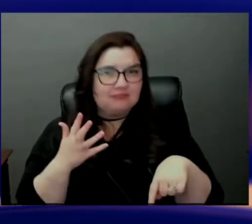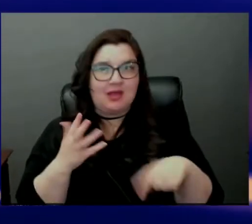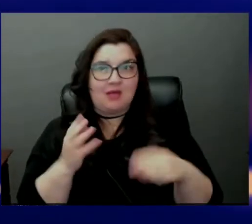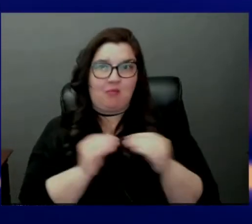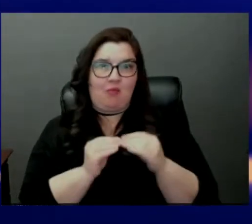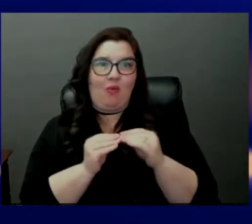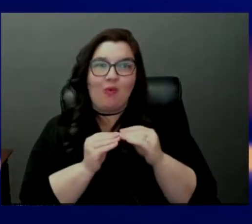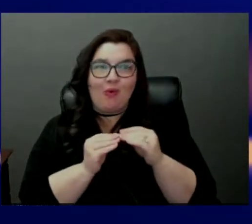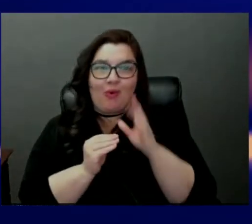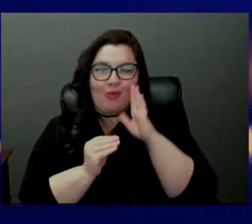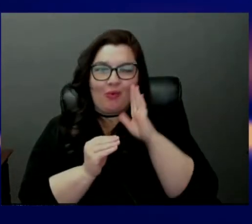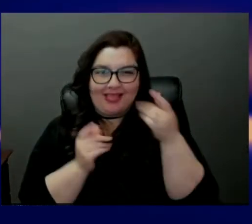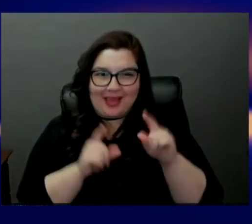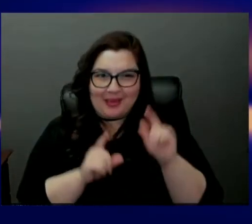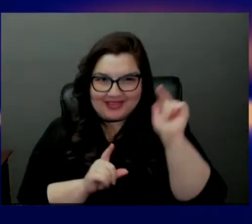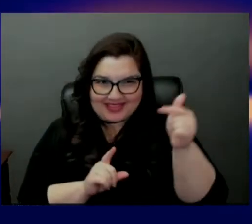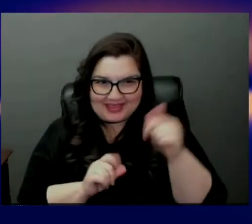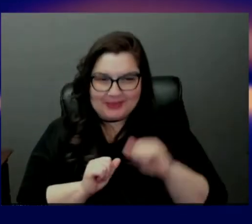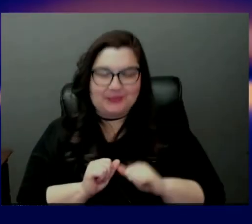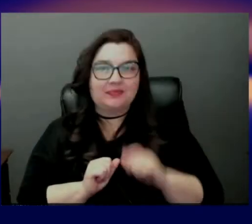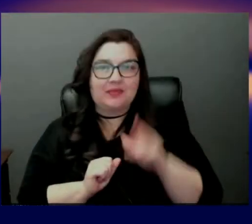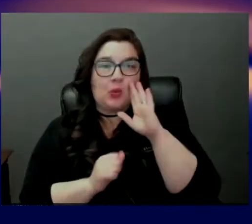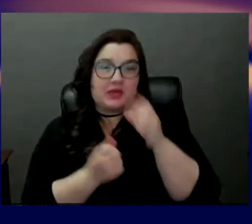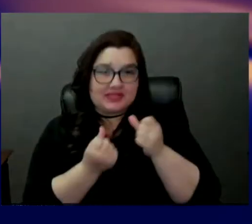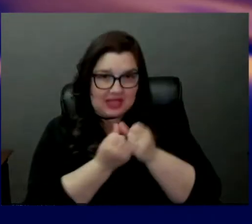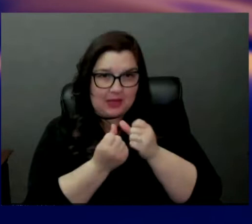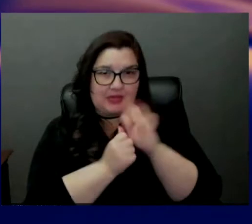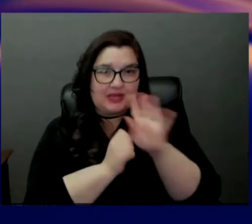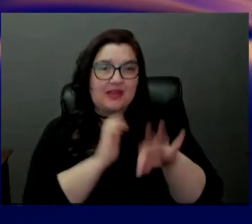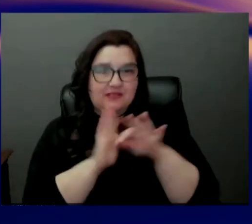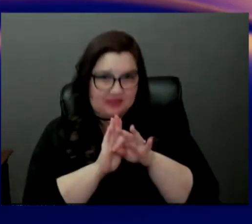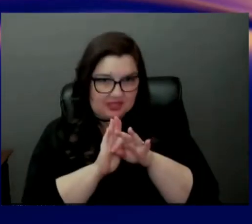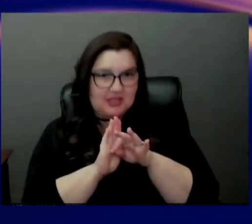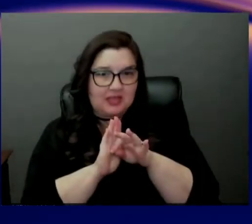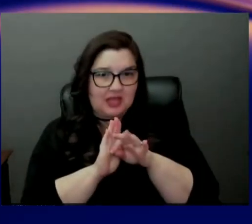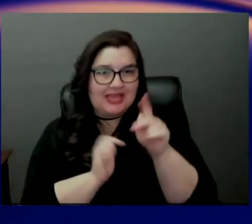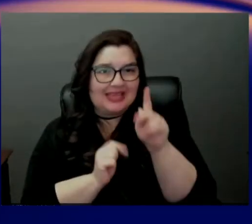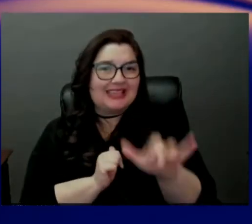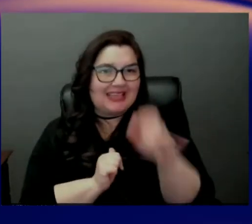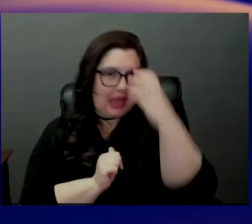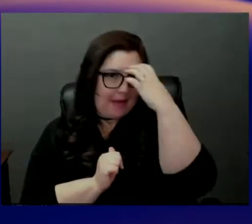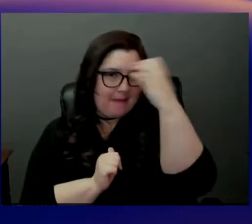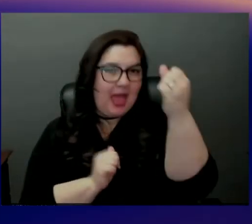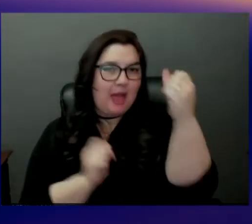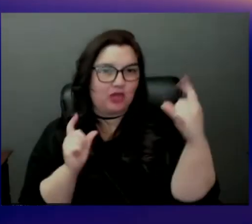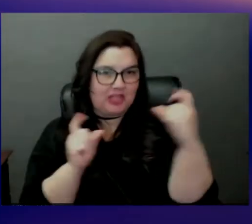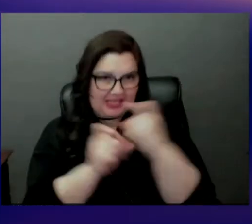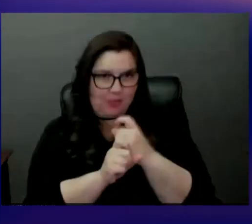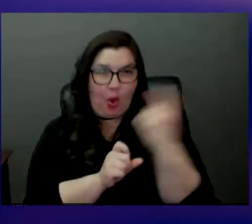We also support this feature called transparent single key memory encryption. So that again is always on memory encryption